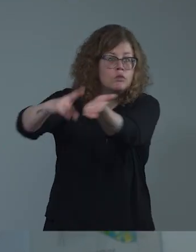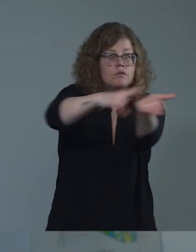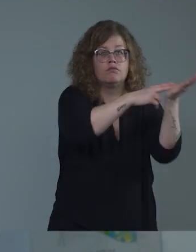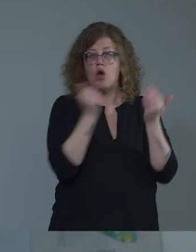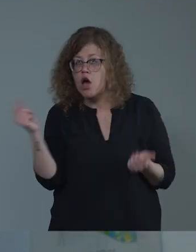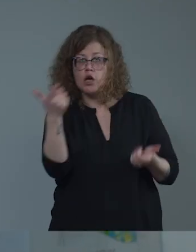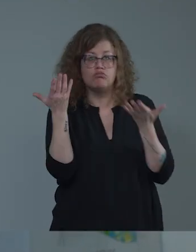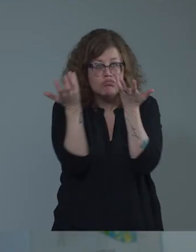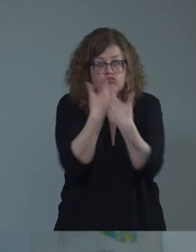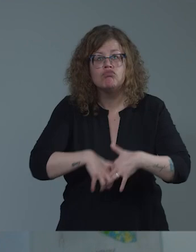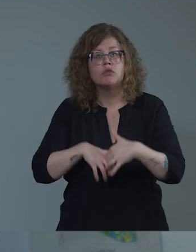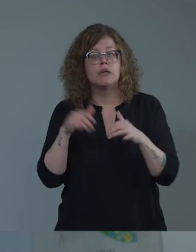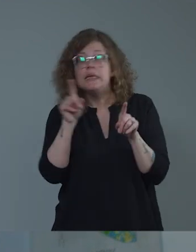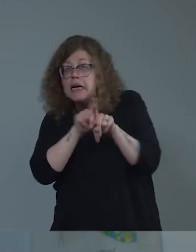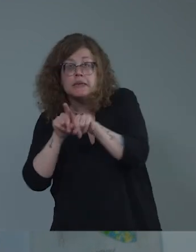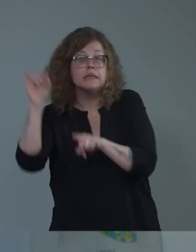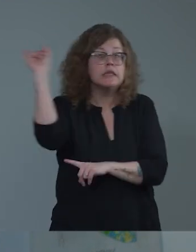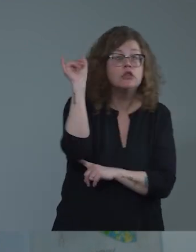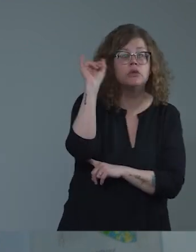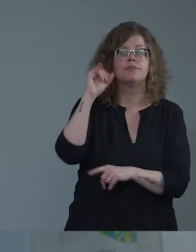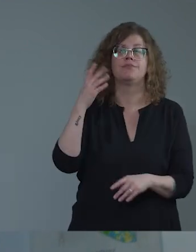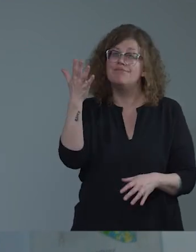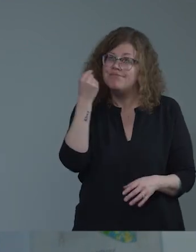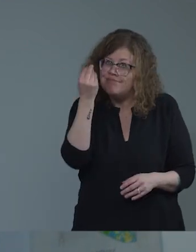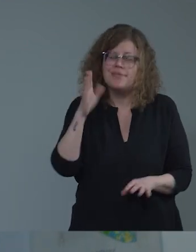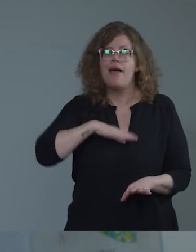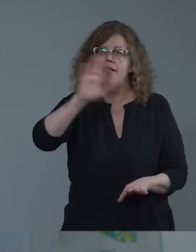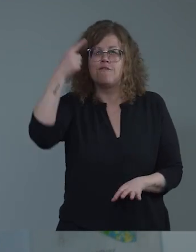going to happen at this point and all of this was things that someone else had thought of, and I had